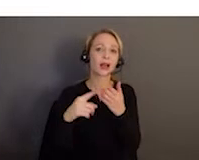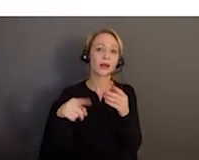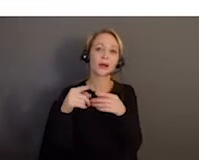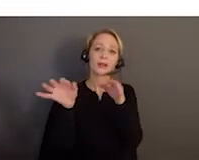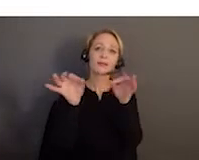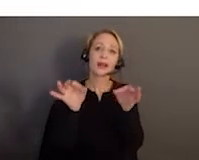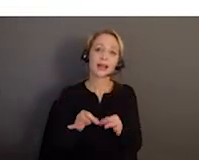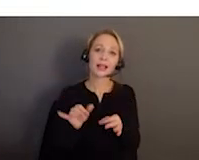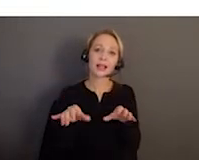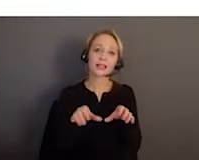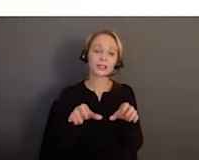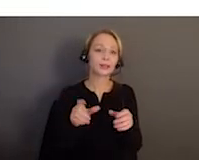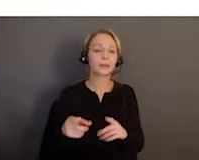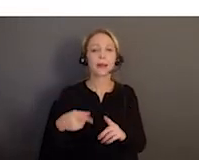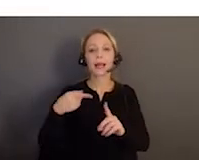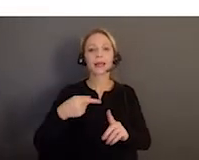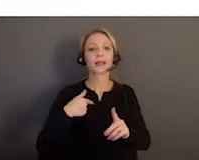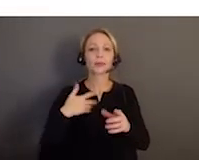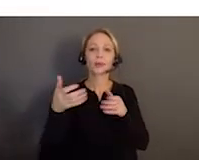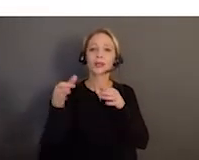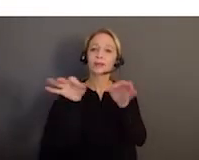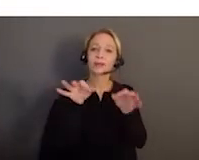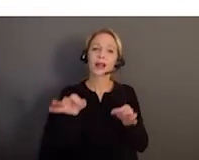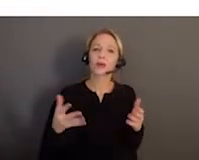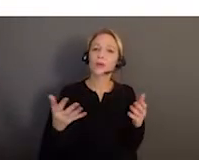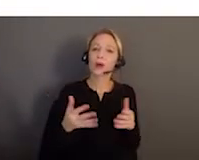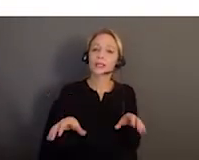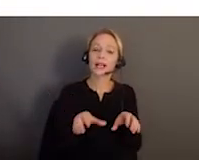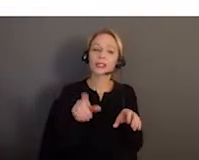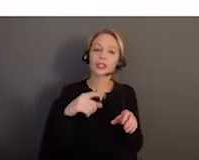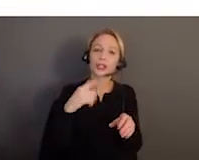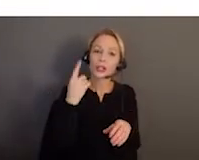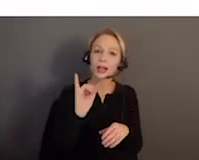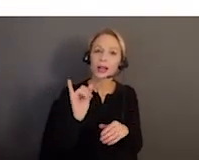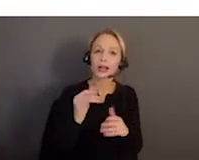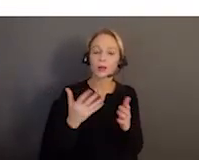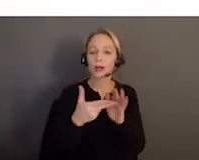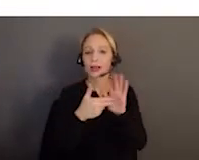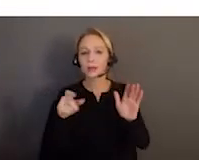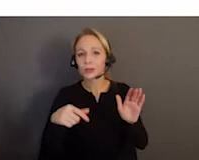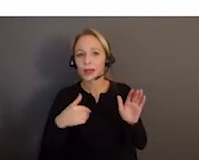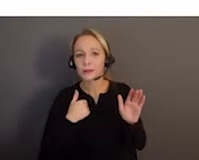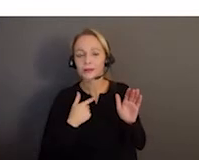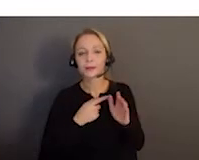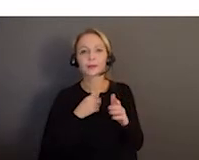DEFINE THE ACTION. WE MAINLY WANT TO DEFINE WHAT THE ACTION LOOK LIKE AND LABELS IT SHOULD HAVE.